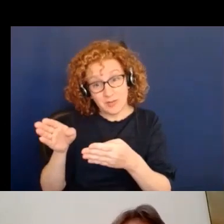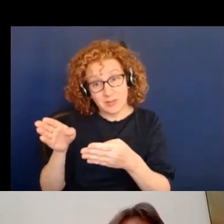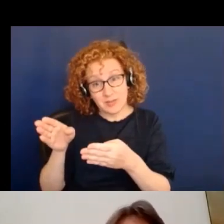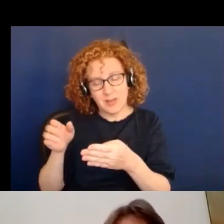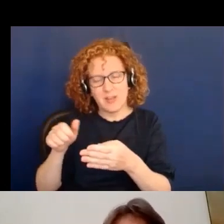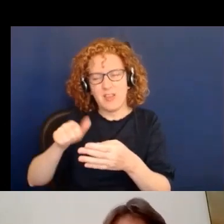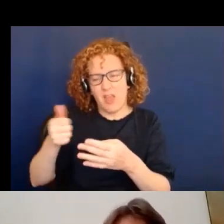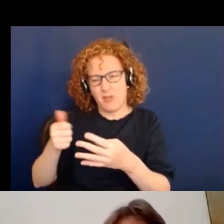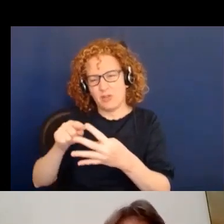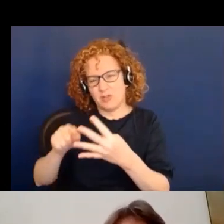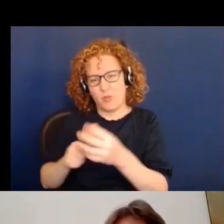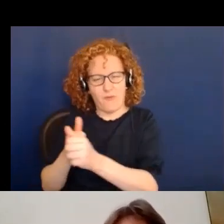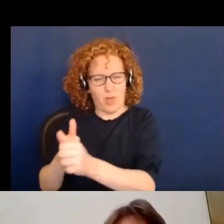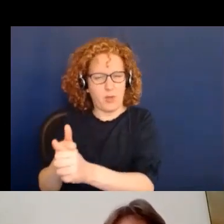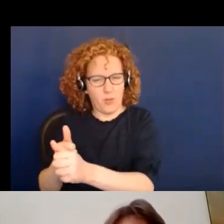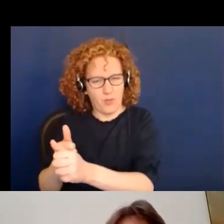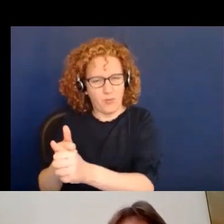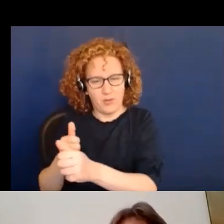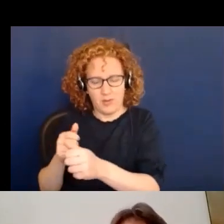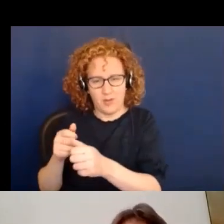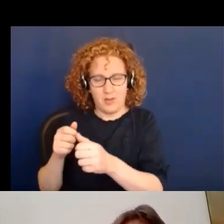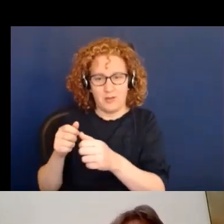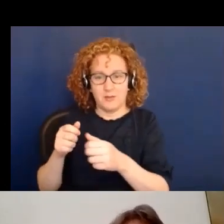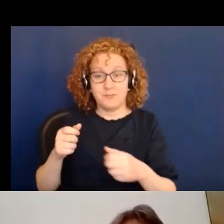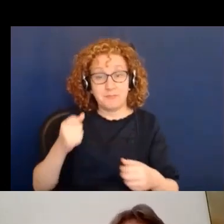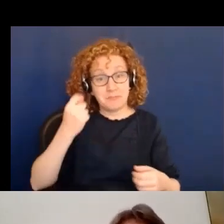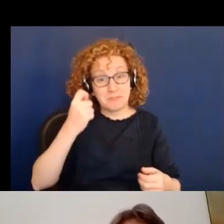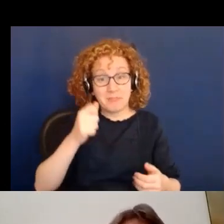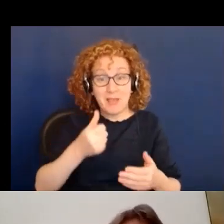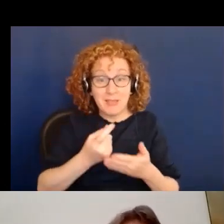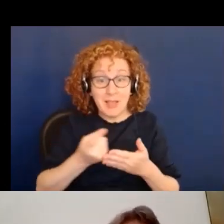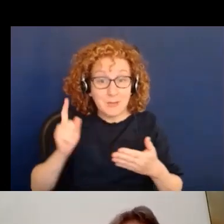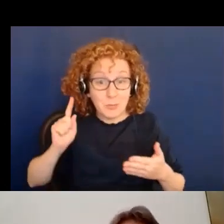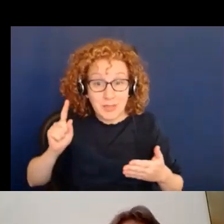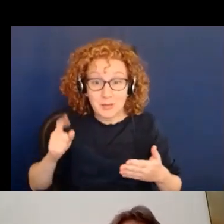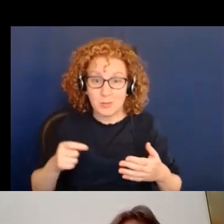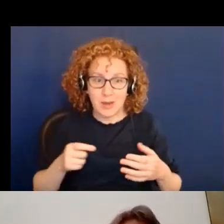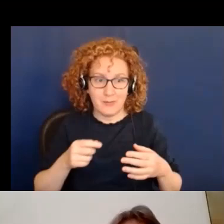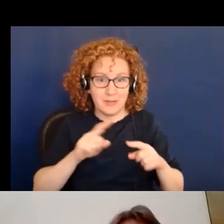we saw this just in the last week when we went from different academic decisions to where then